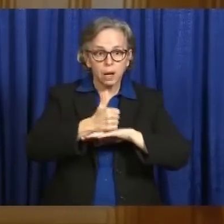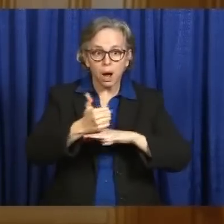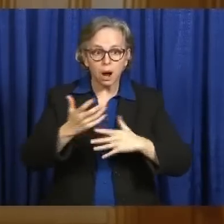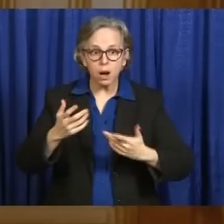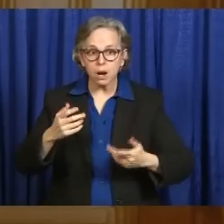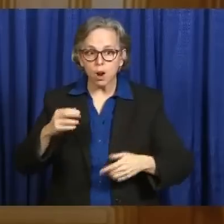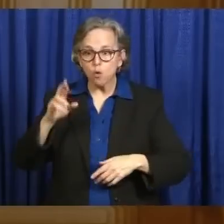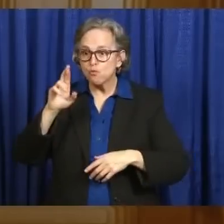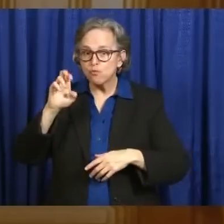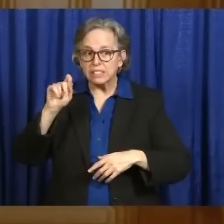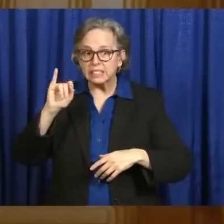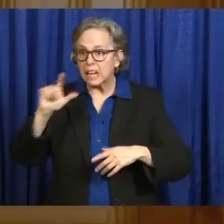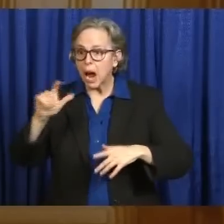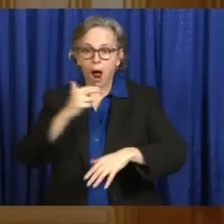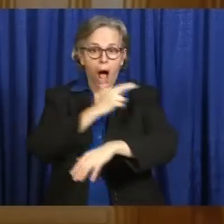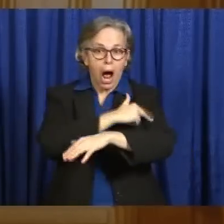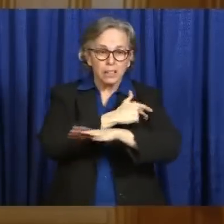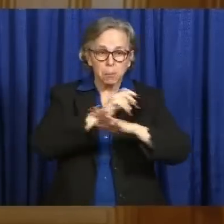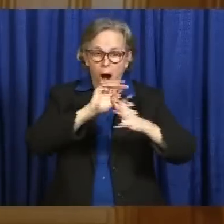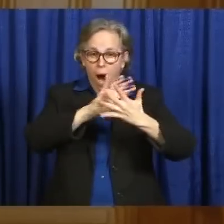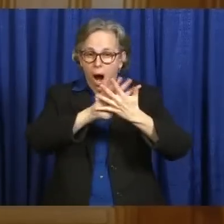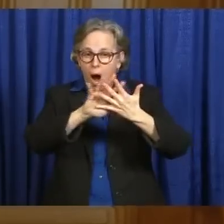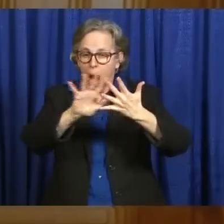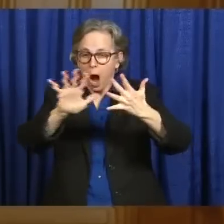FROM THE CREATION OF IT TO ITS